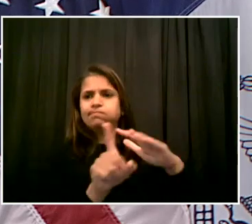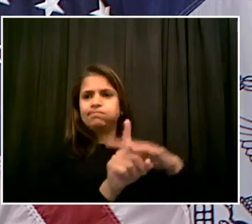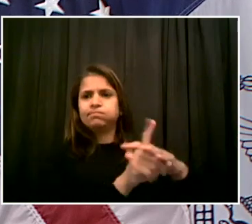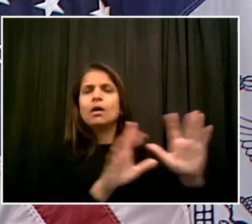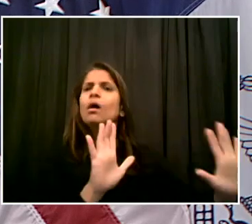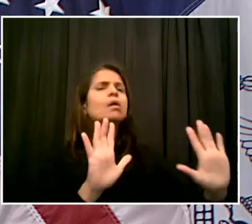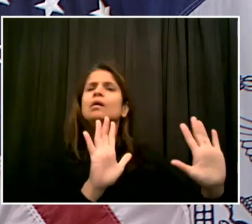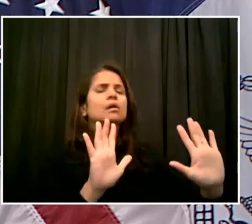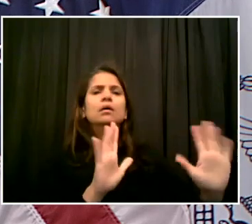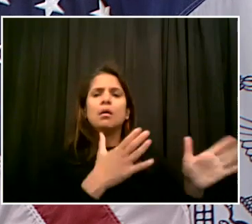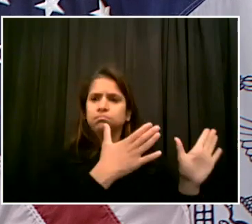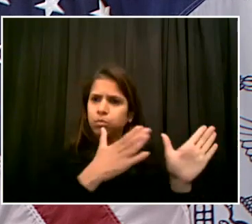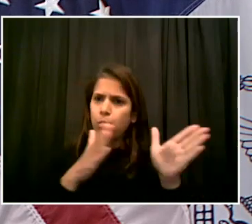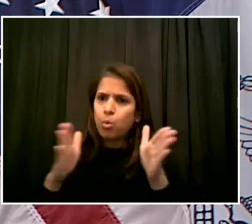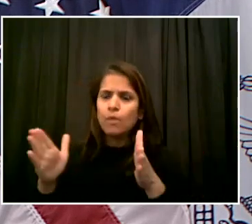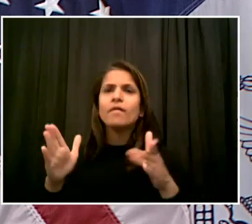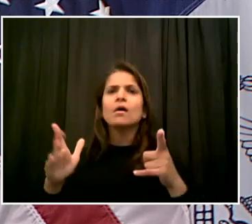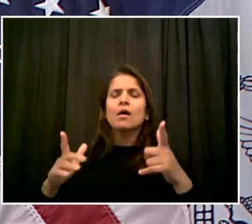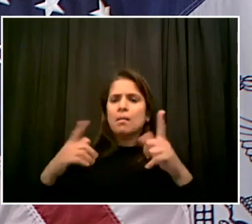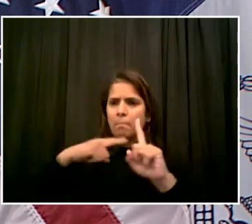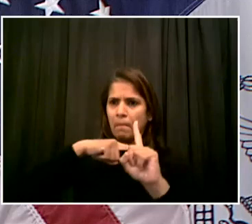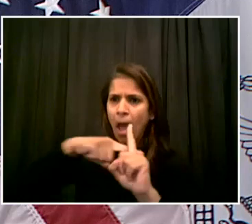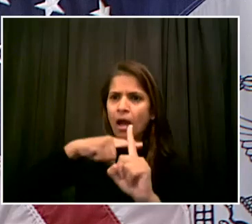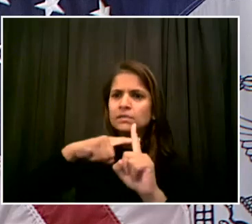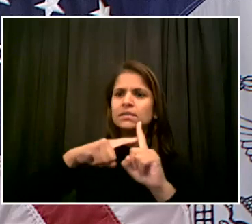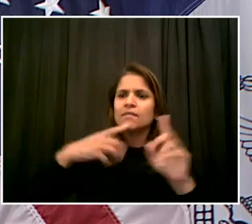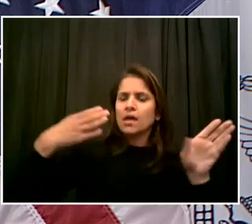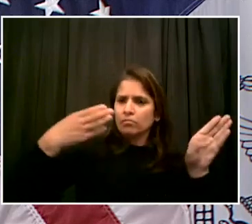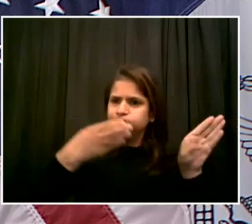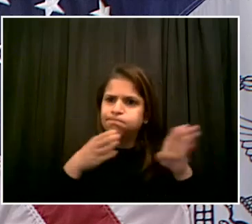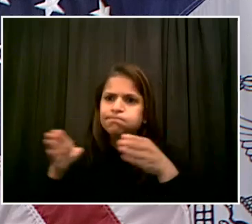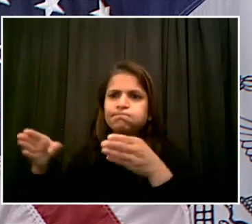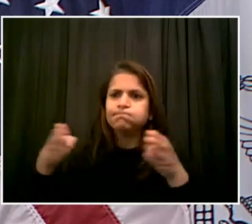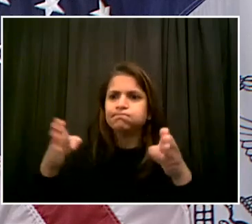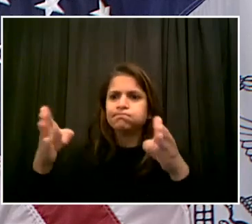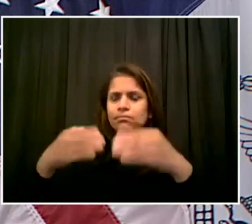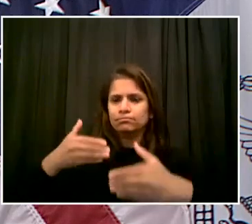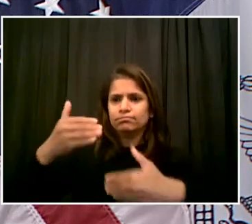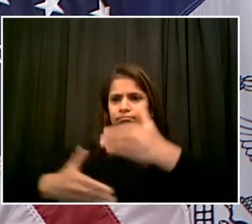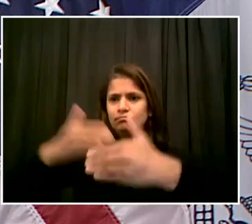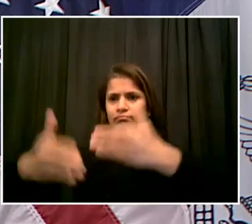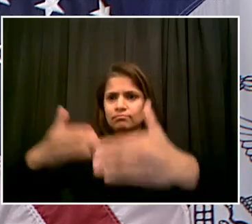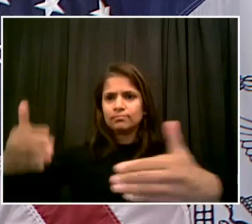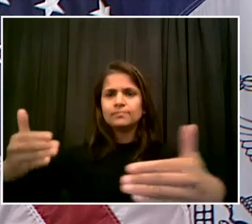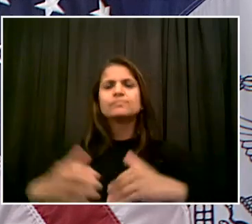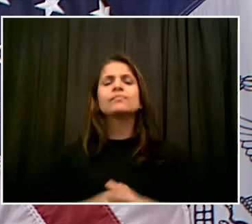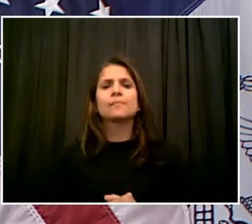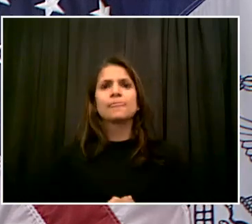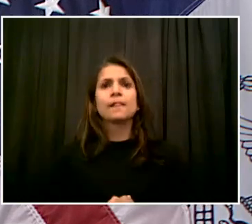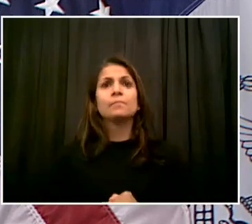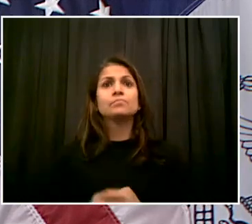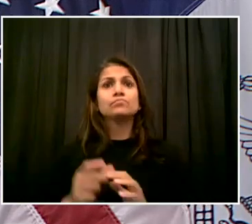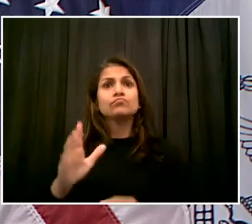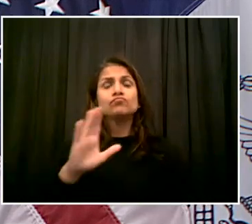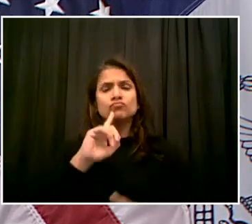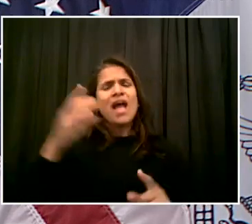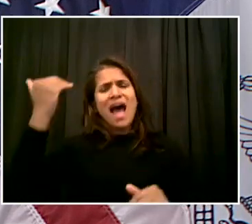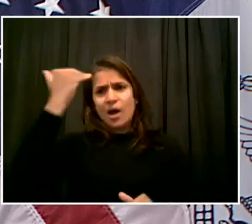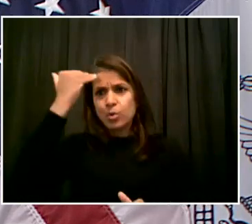THIS ANGER IS LIEGTIMATE ANGER AND FRUSTRATION AND NOT THE CRIMINAL ACTIVITIES, NOT THOSE WHO WILL AIM TO DO VIOLENCE, BUT